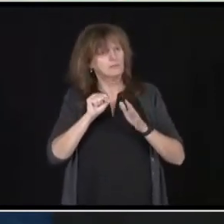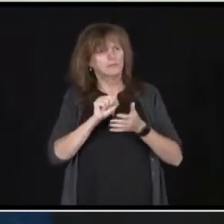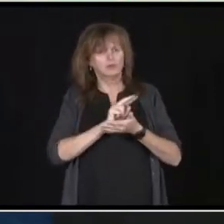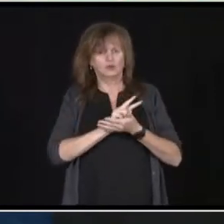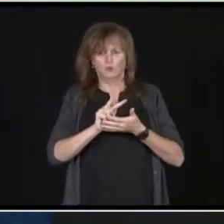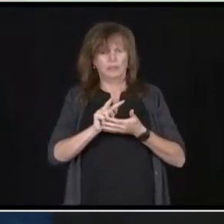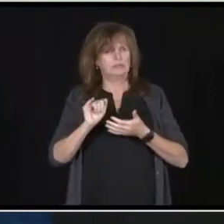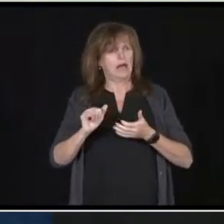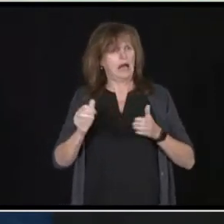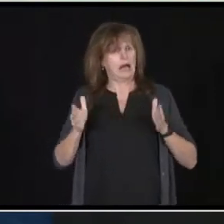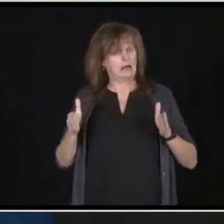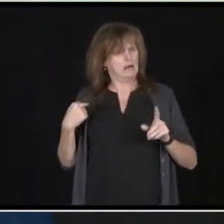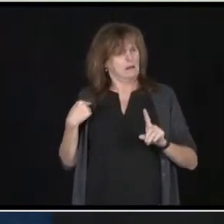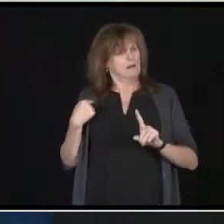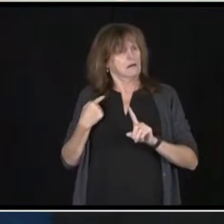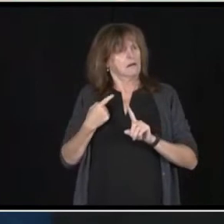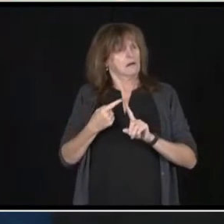we are well on our way to building up our